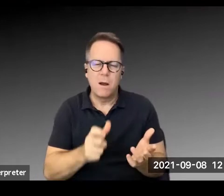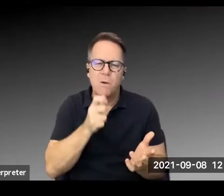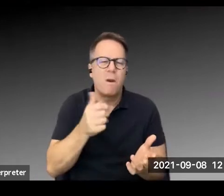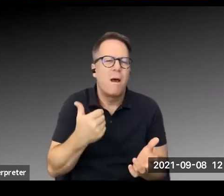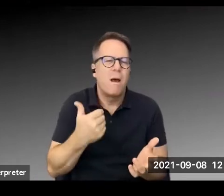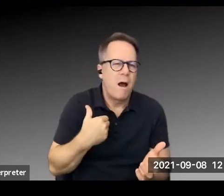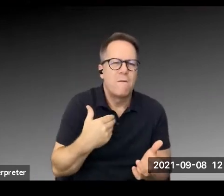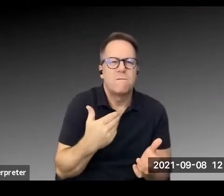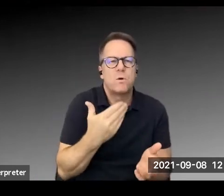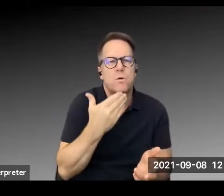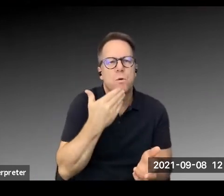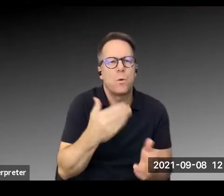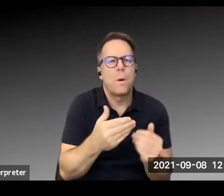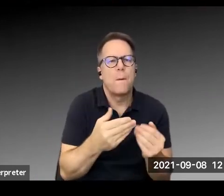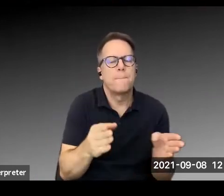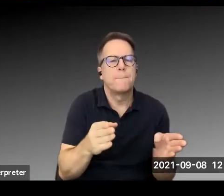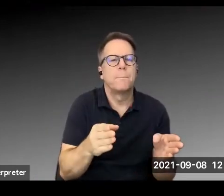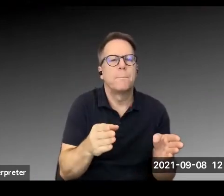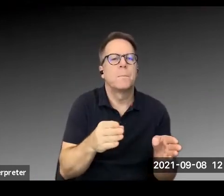to everyone.